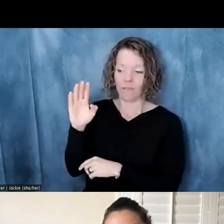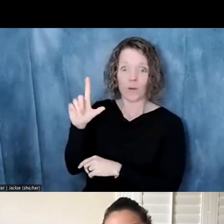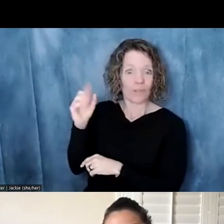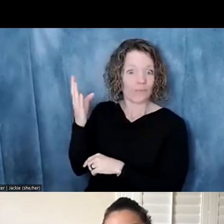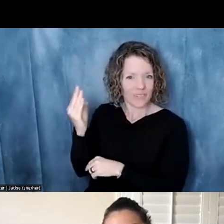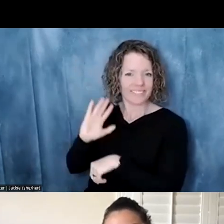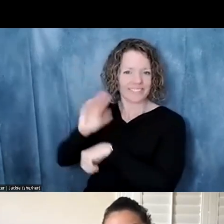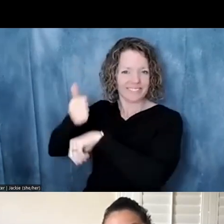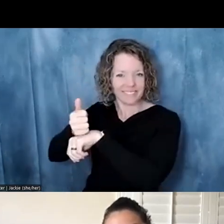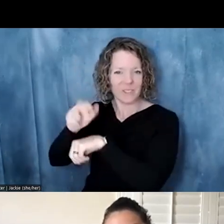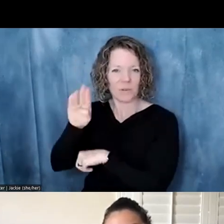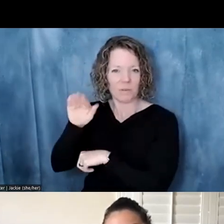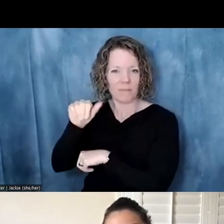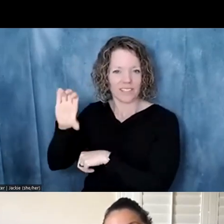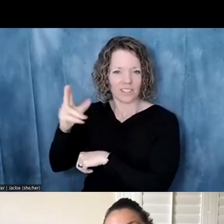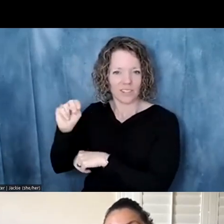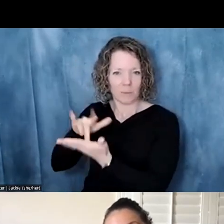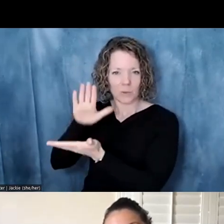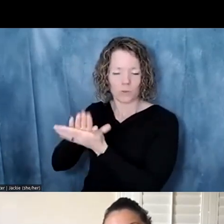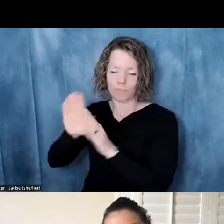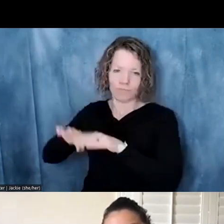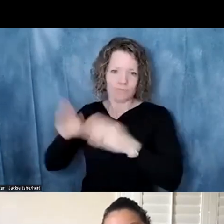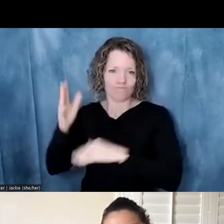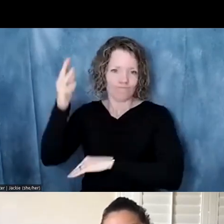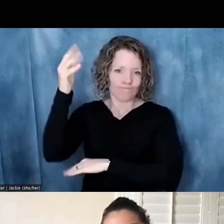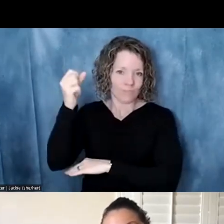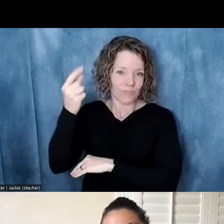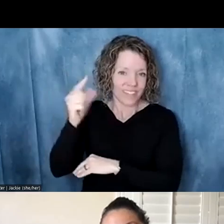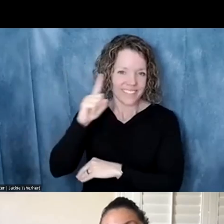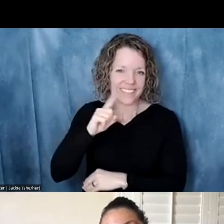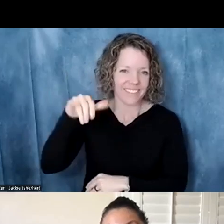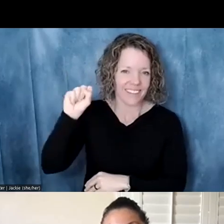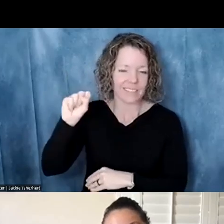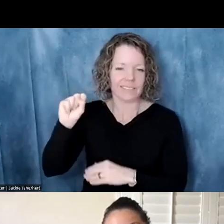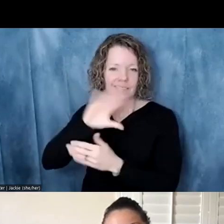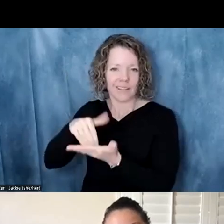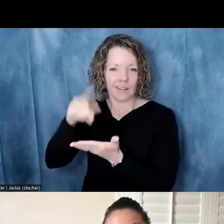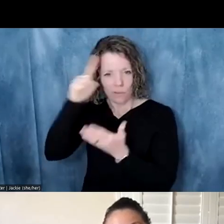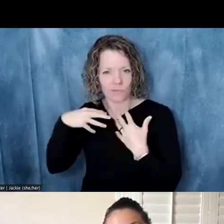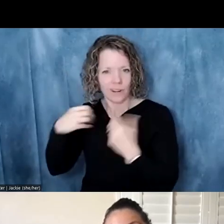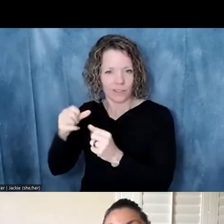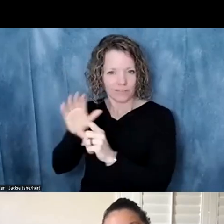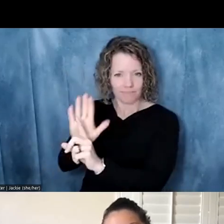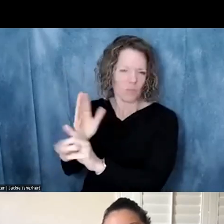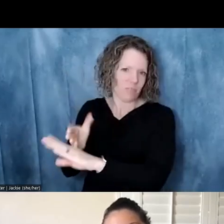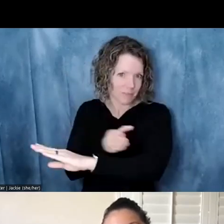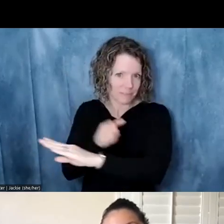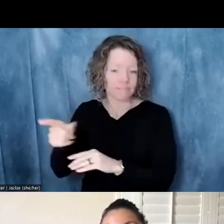UMass Medical School in 2014, where she and her team provide outpatient therapy and conduct